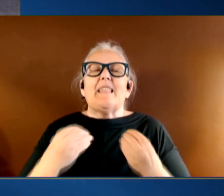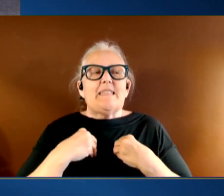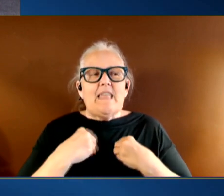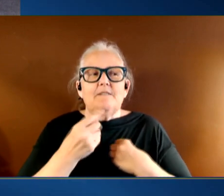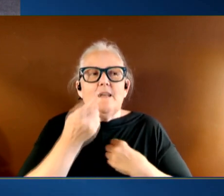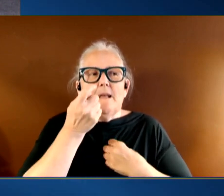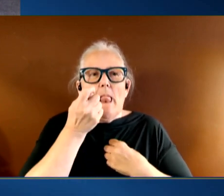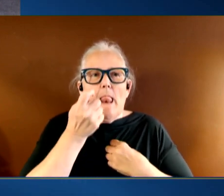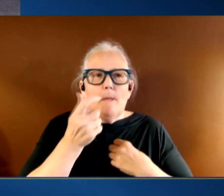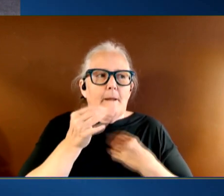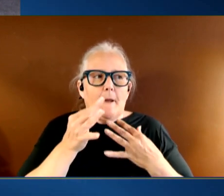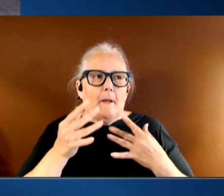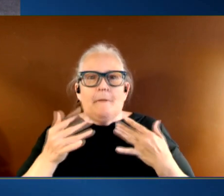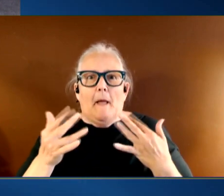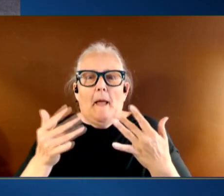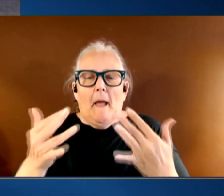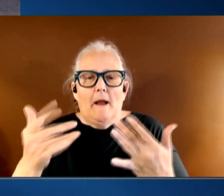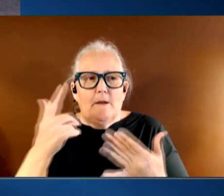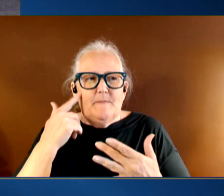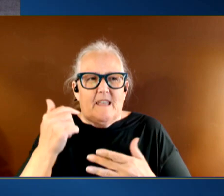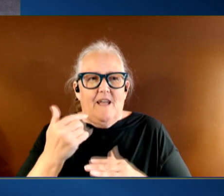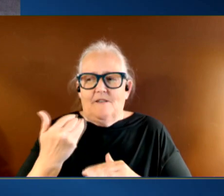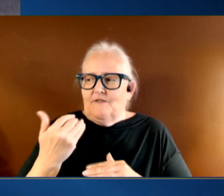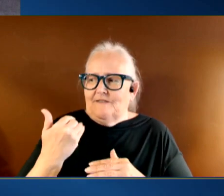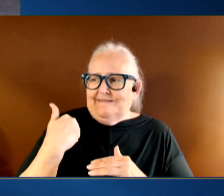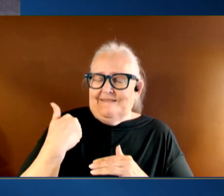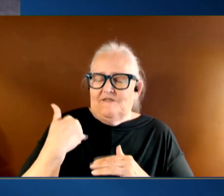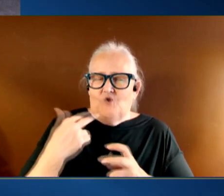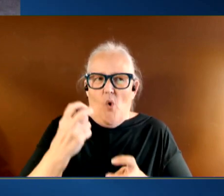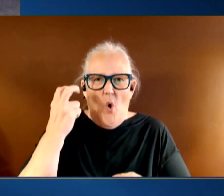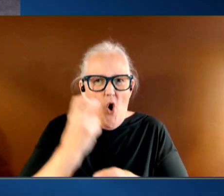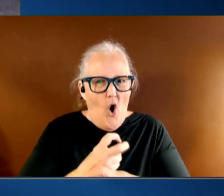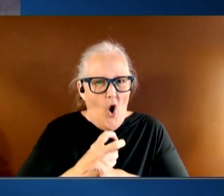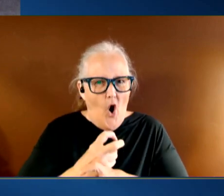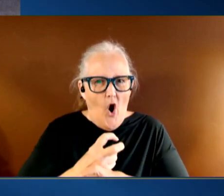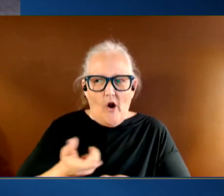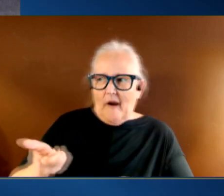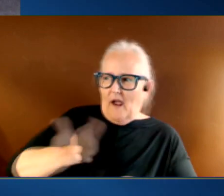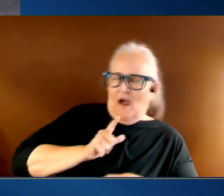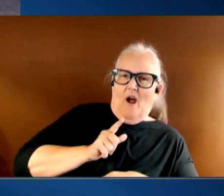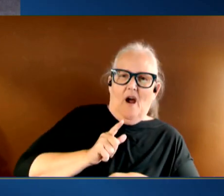because that was a very hard act to follow. That was so powerful and beautiful, and I'm